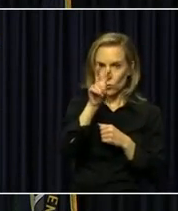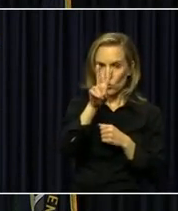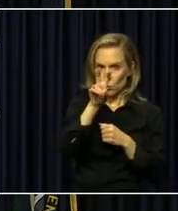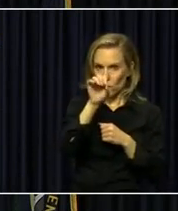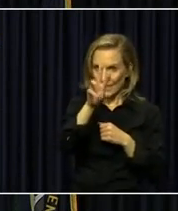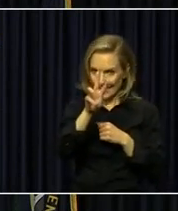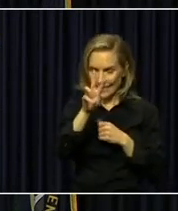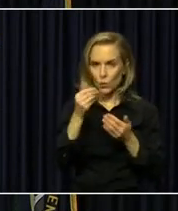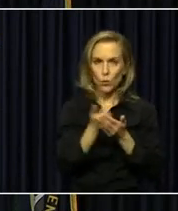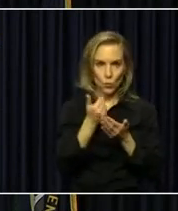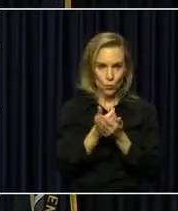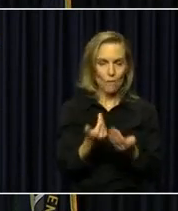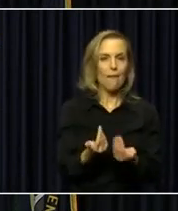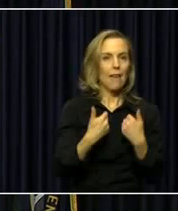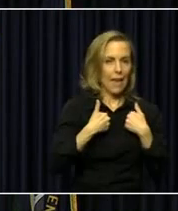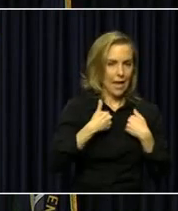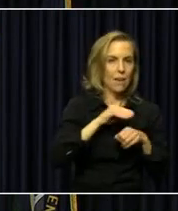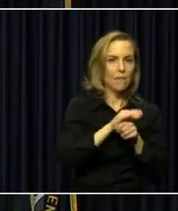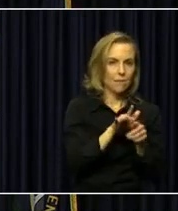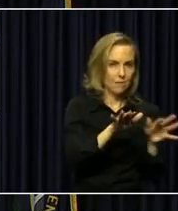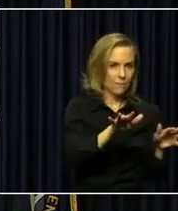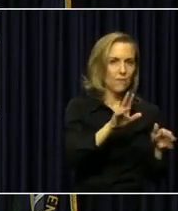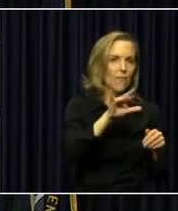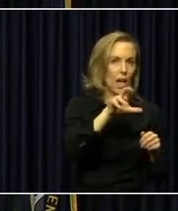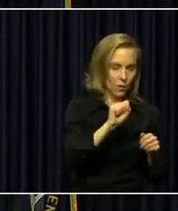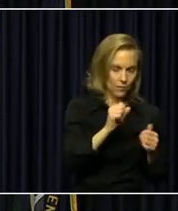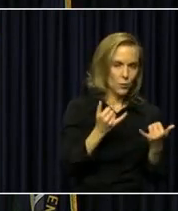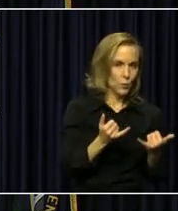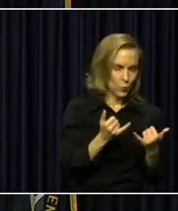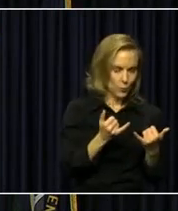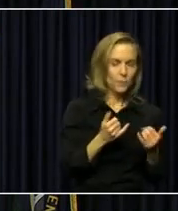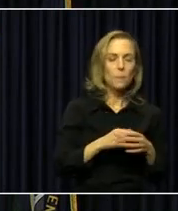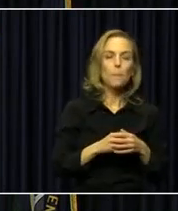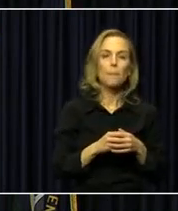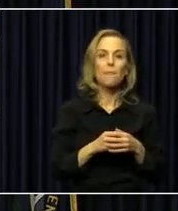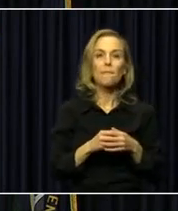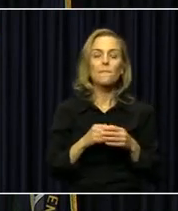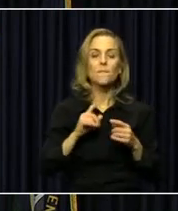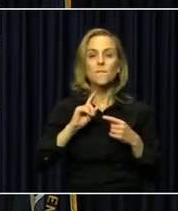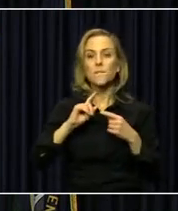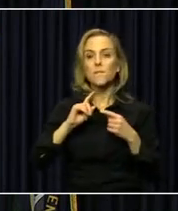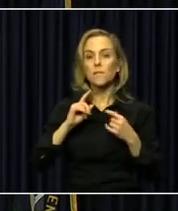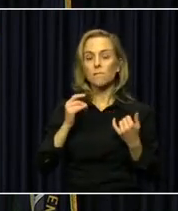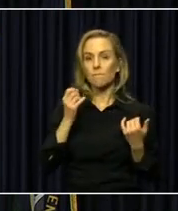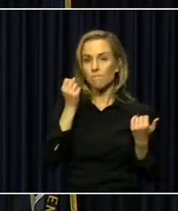CURRENTLY HOSPITALIZED, 274. I BELIEVE THAT'S UP A LITTLE BIT